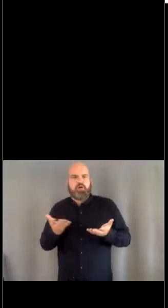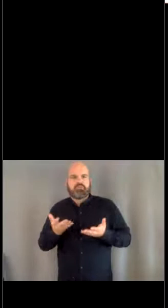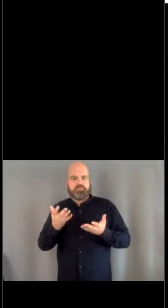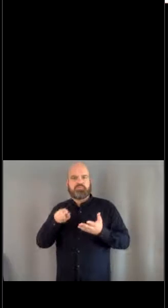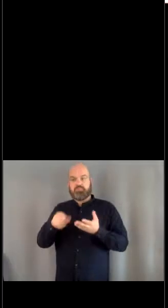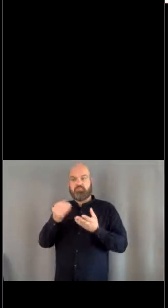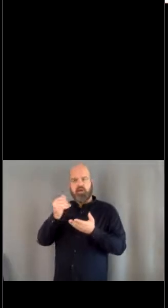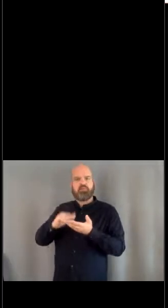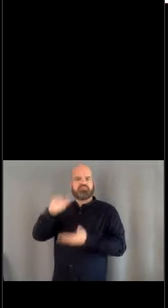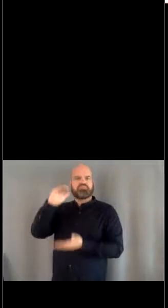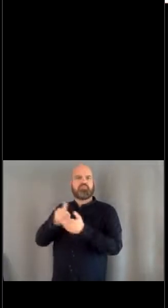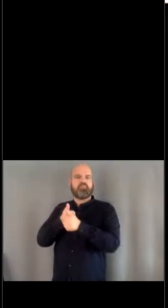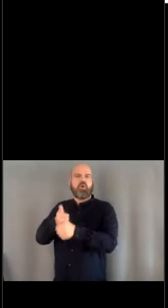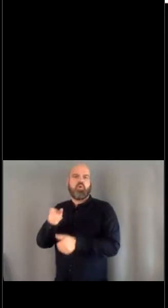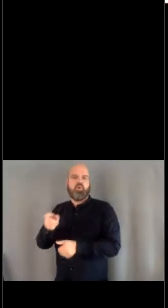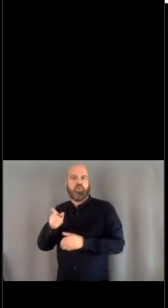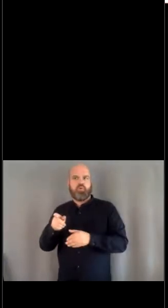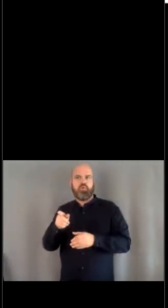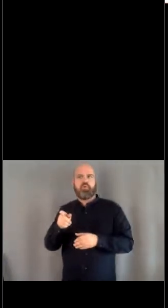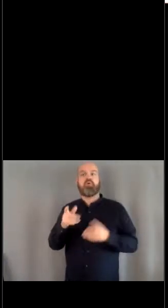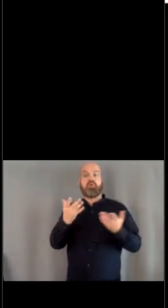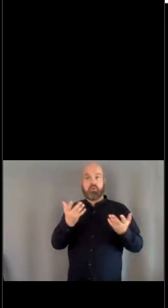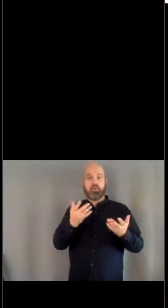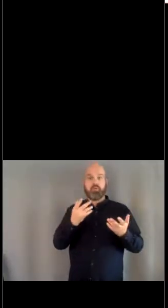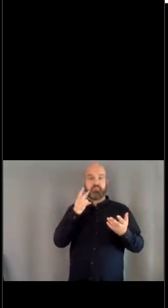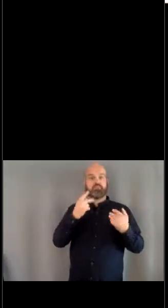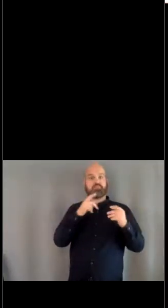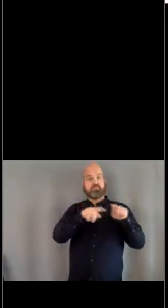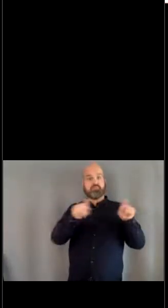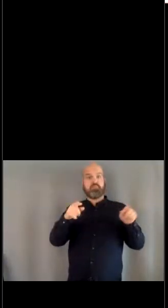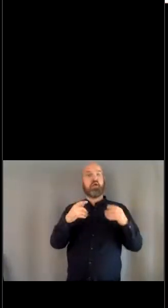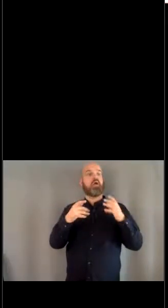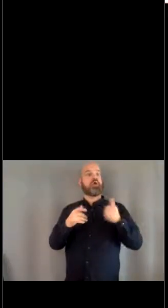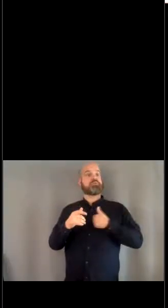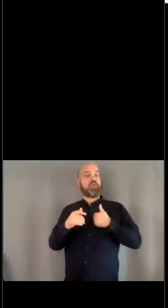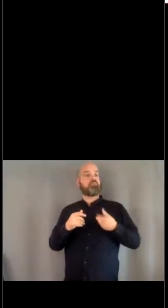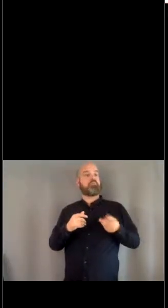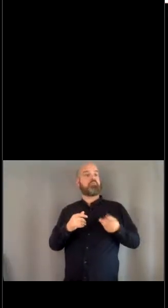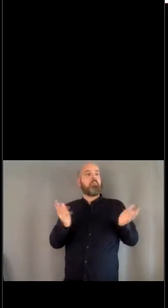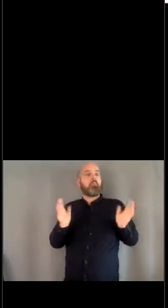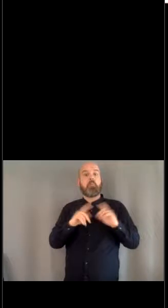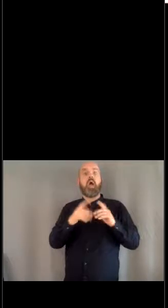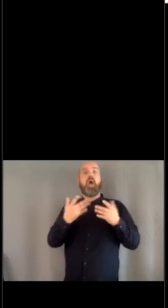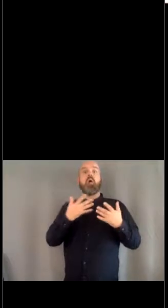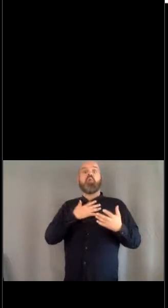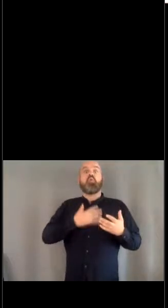and the point of social protection is to allow people to fully participate. Next slide.